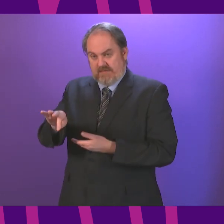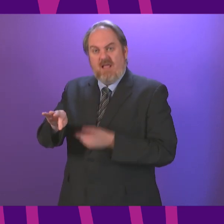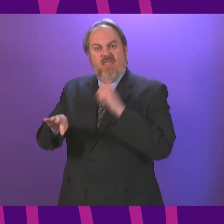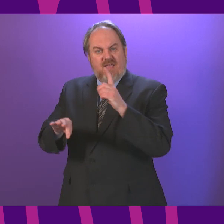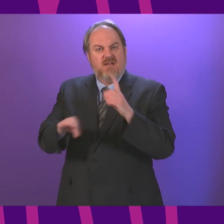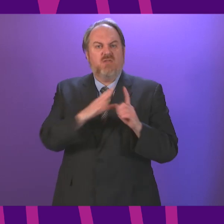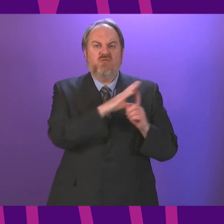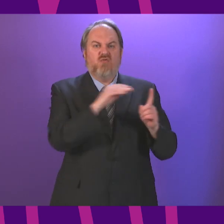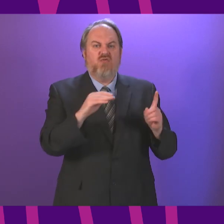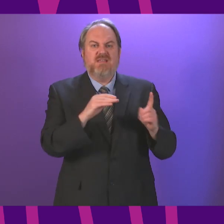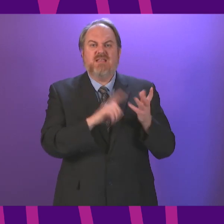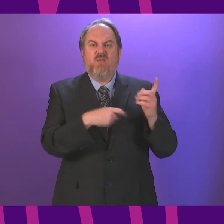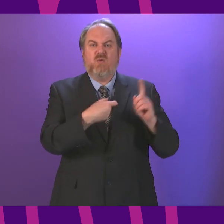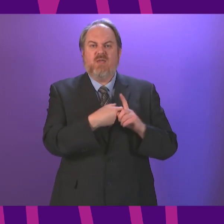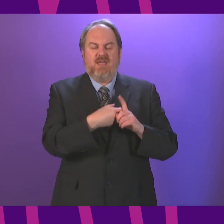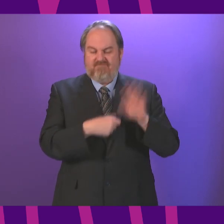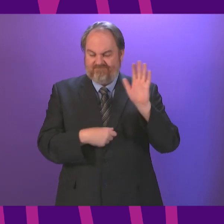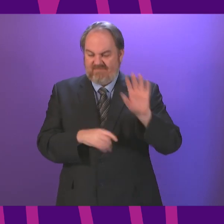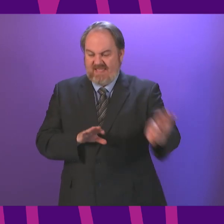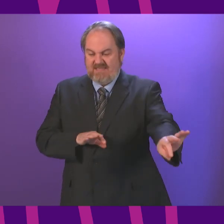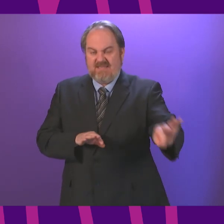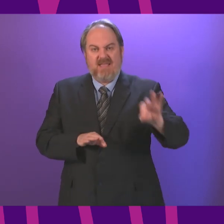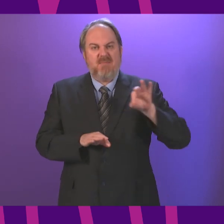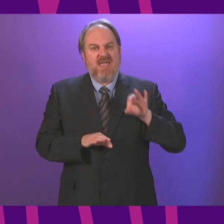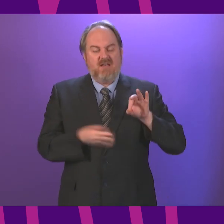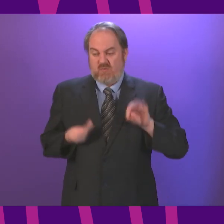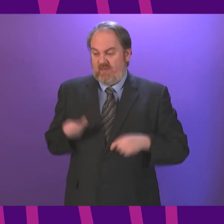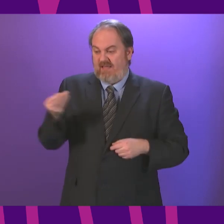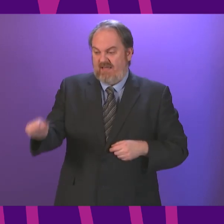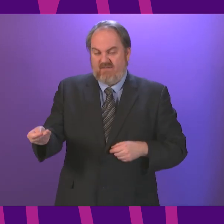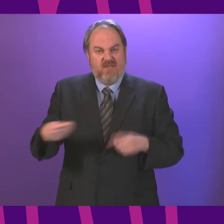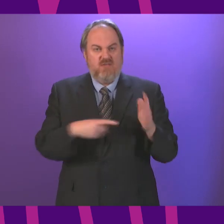why we need to complete this Parliament’s powers through independence, so that we can genuinely